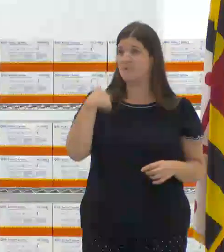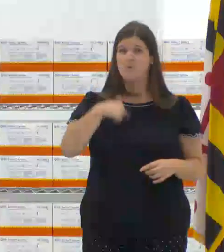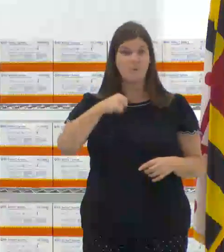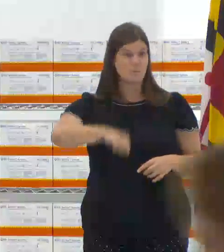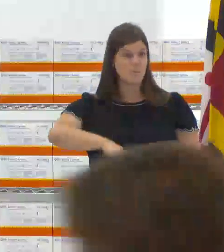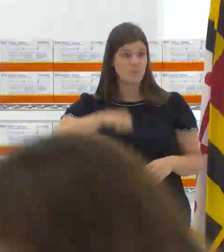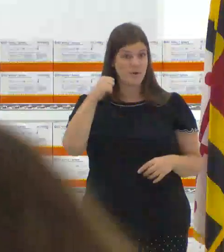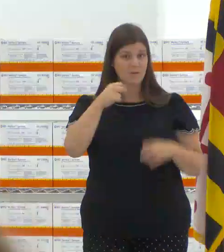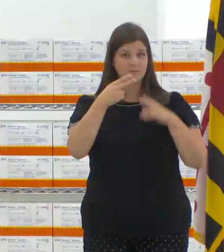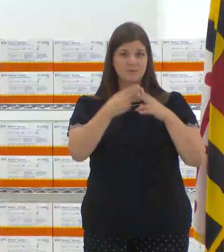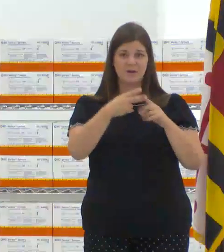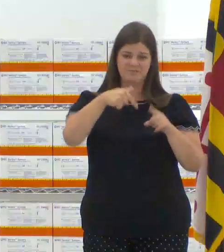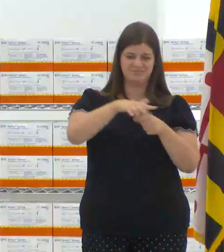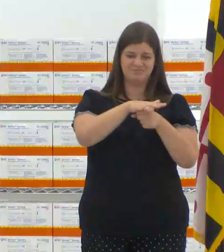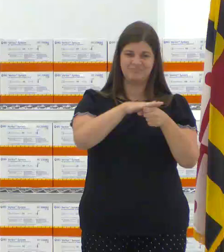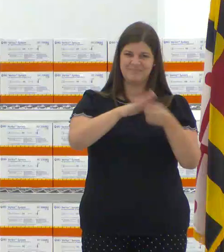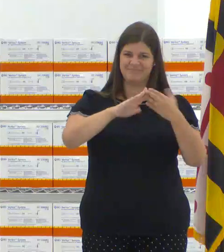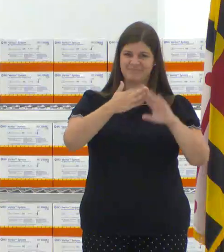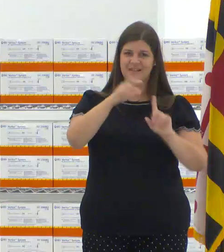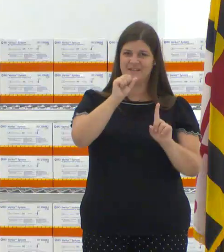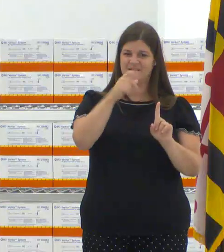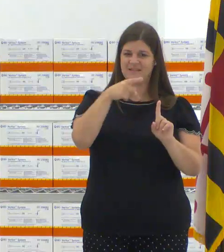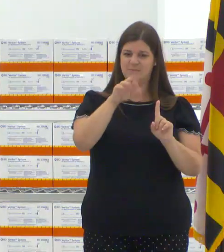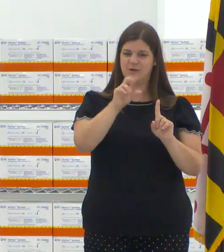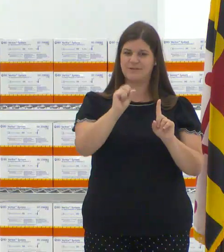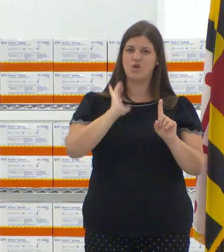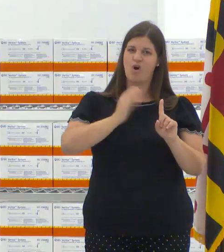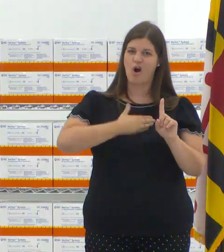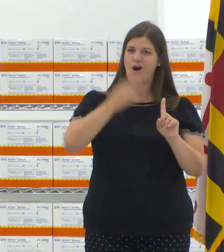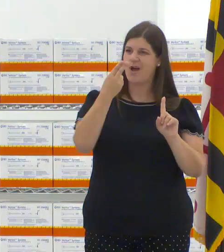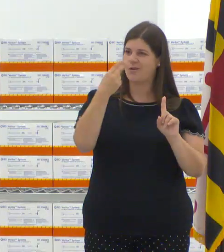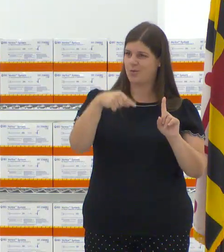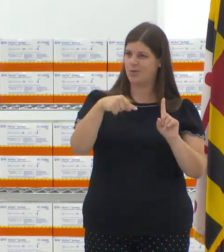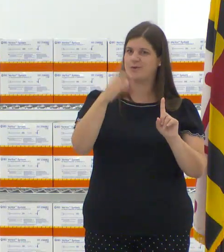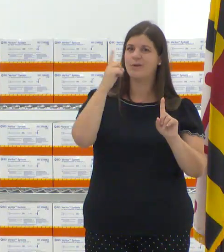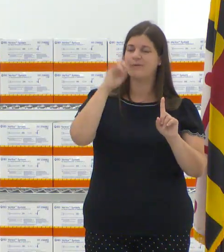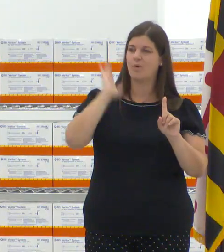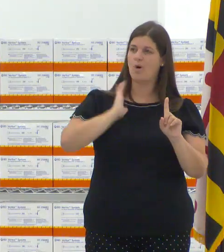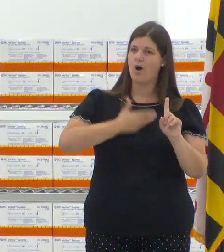are very proud to have been